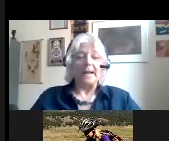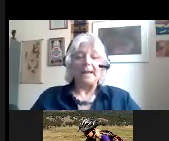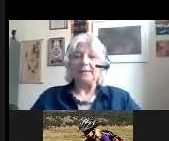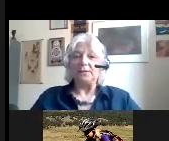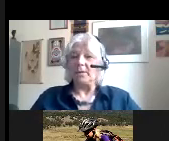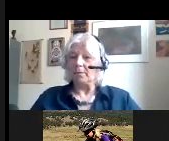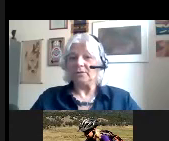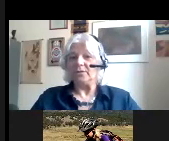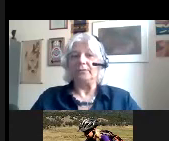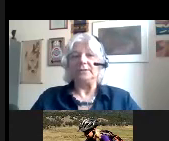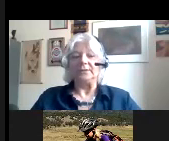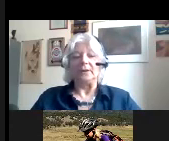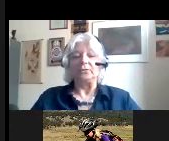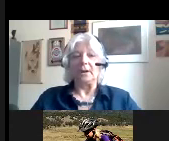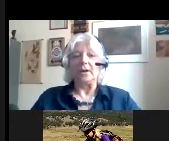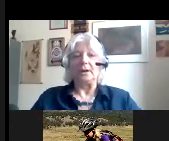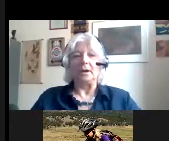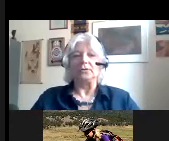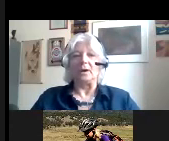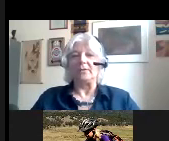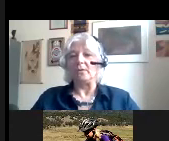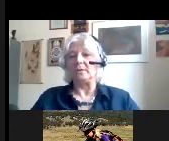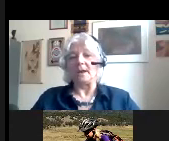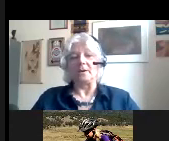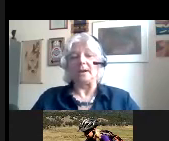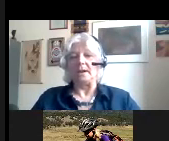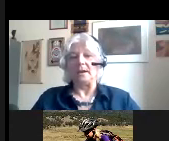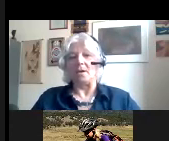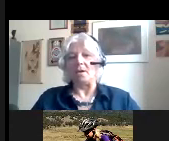And I am assuming most of you have received some training on trauma informed care and that all